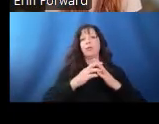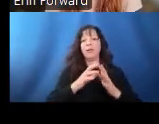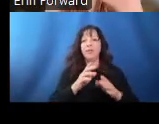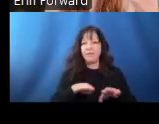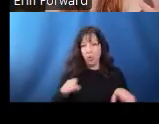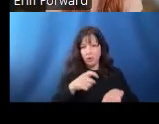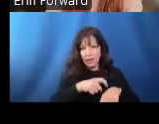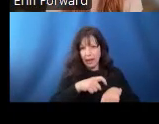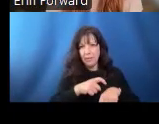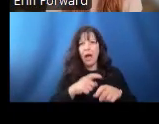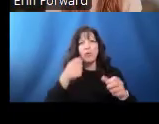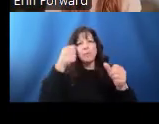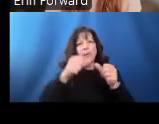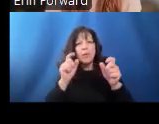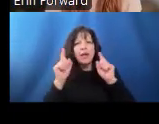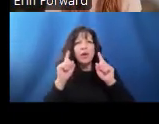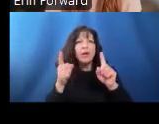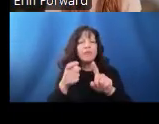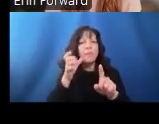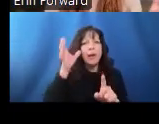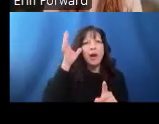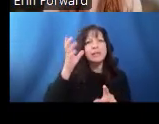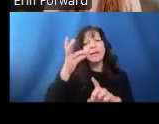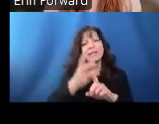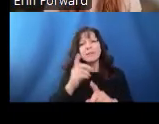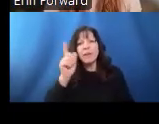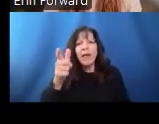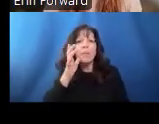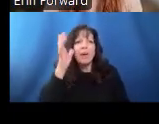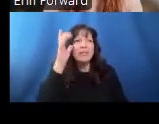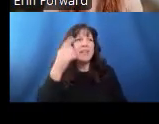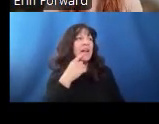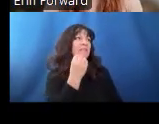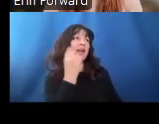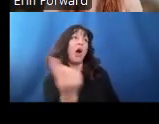it would be like six months into working with them, and they'd say, feeding has always been hard, but we didn't think